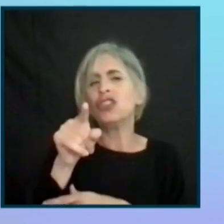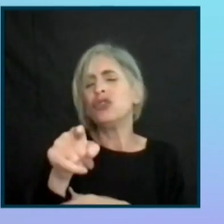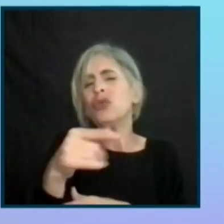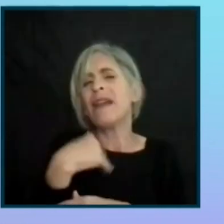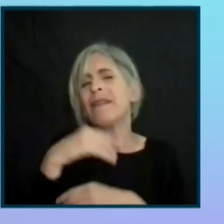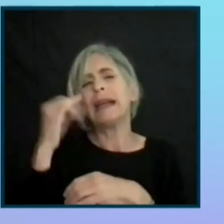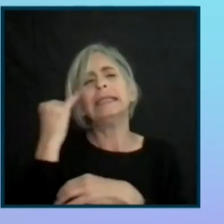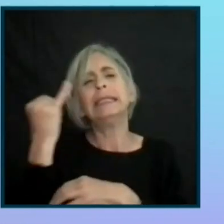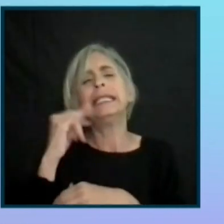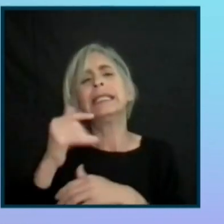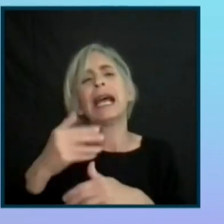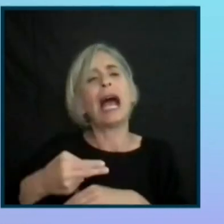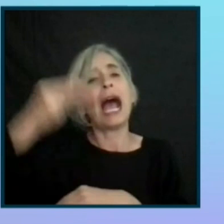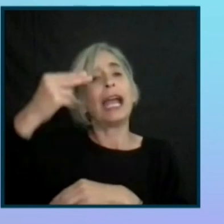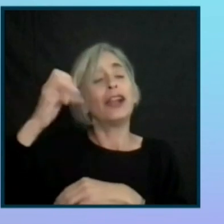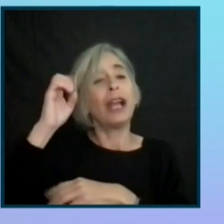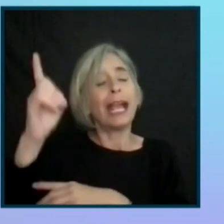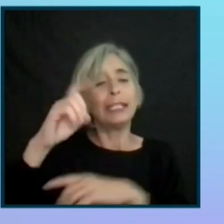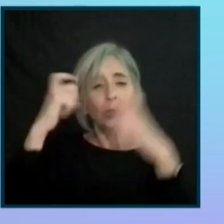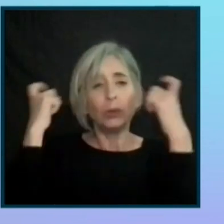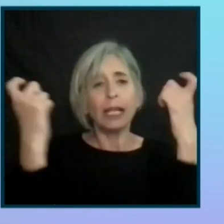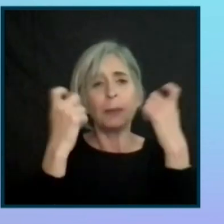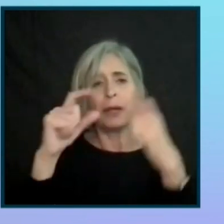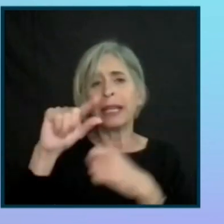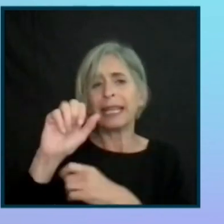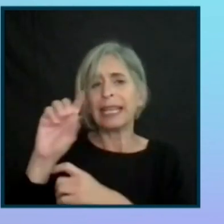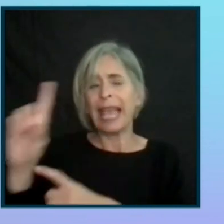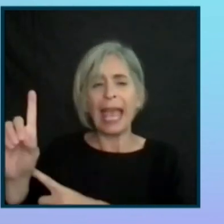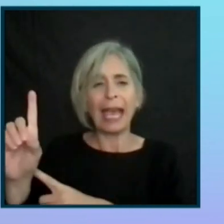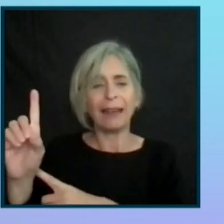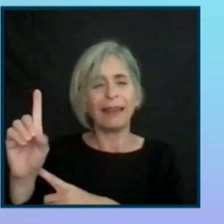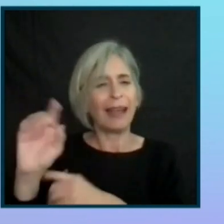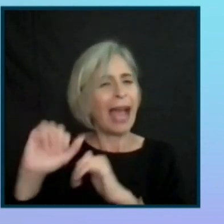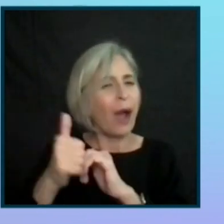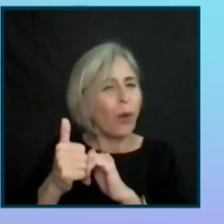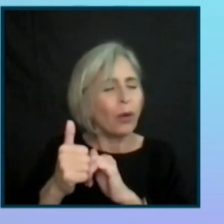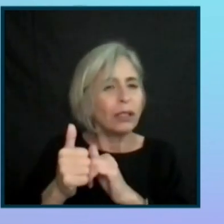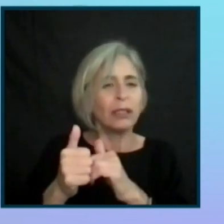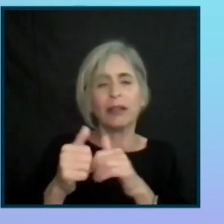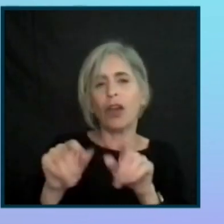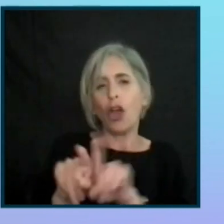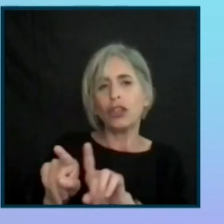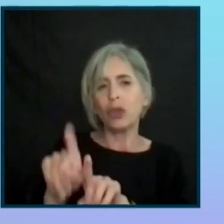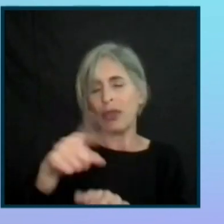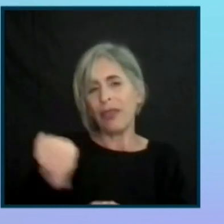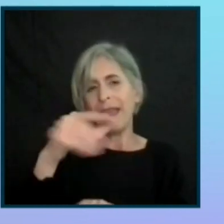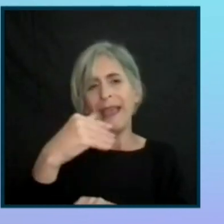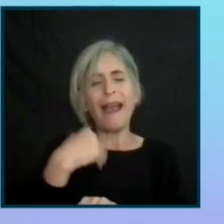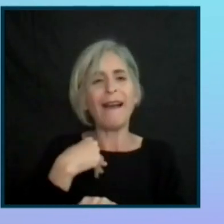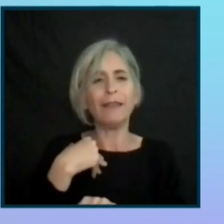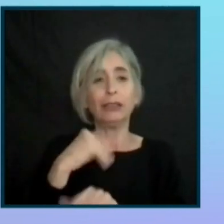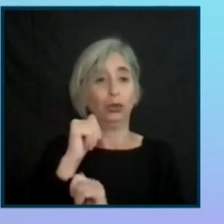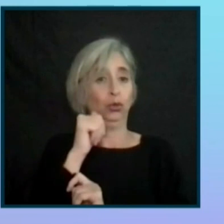how you would recommend higher ed celebrates GAAD in a meaningful way, and the fact that they do have tomorrow's leaders there,